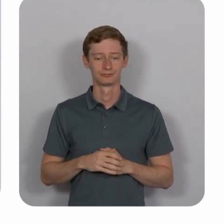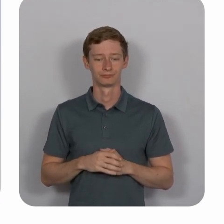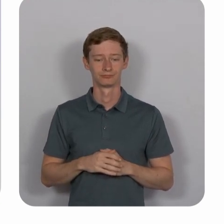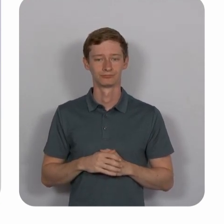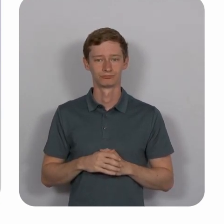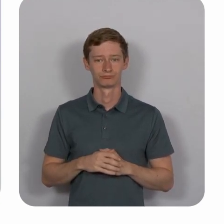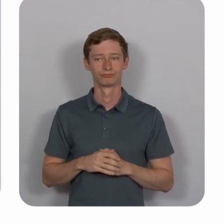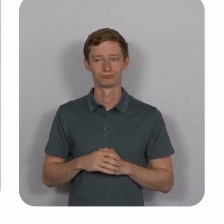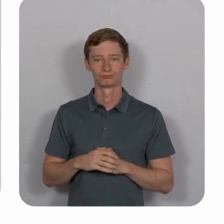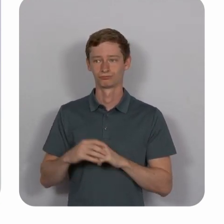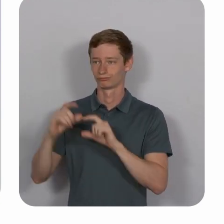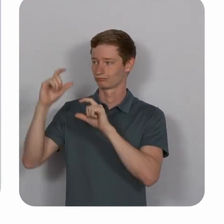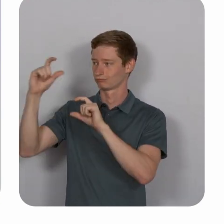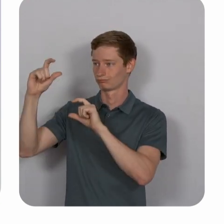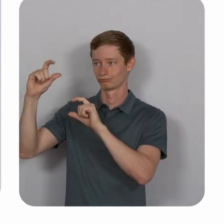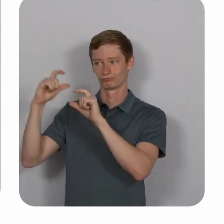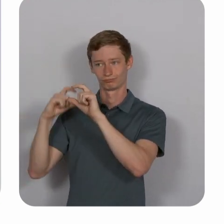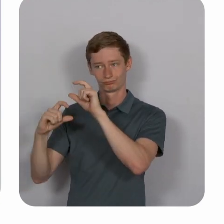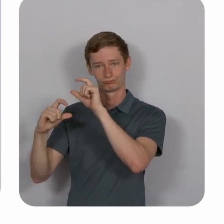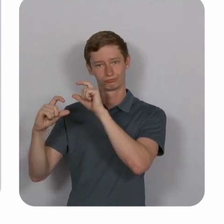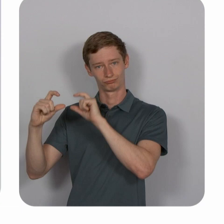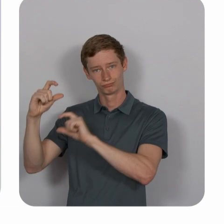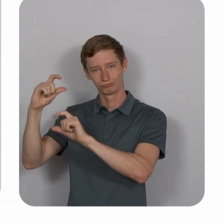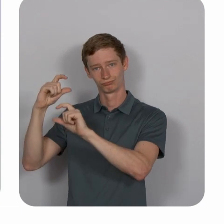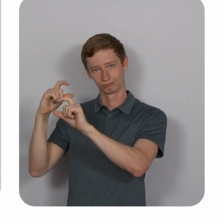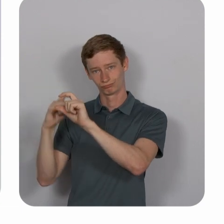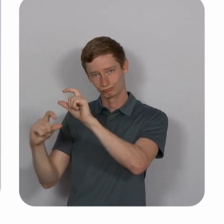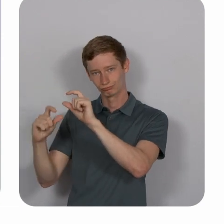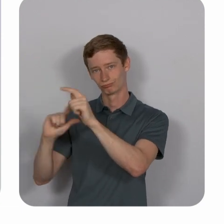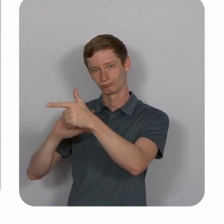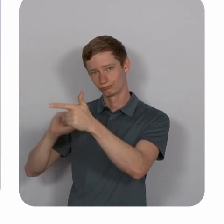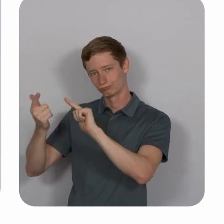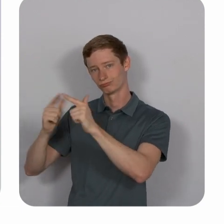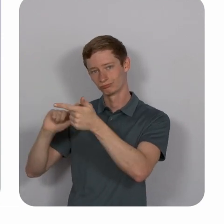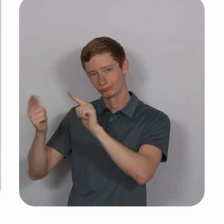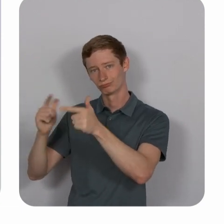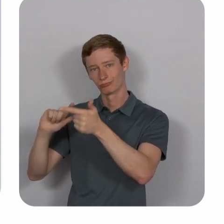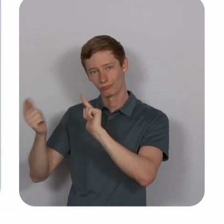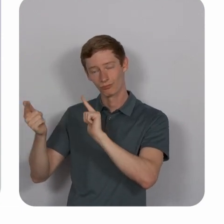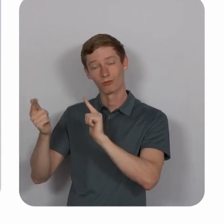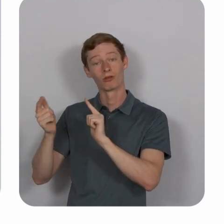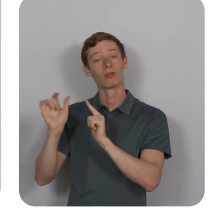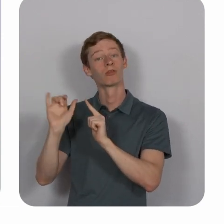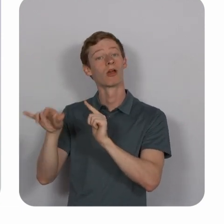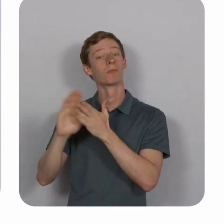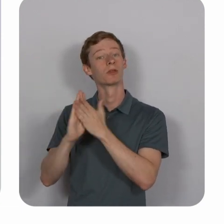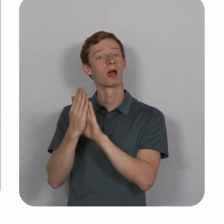In order to scale and optimize this process